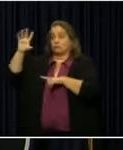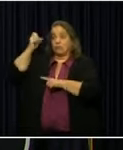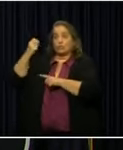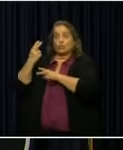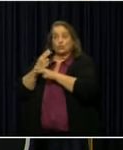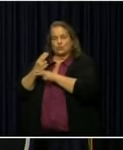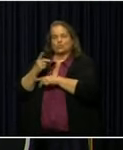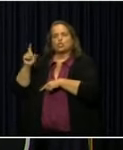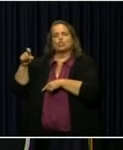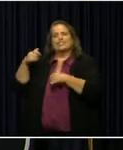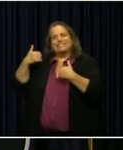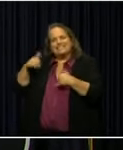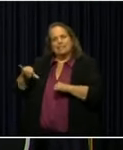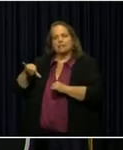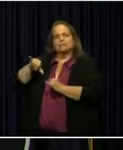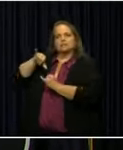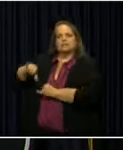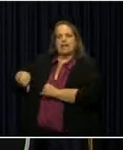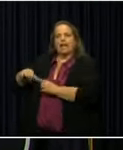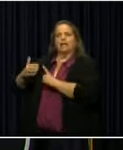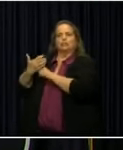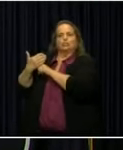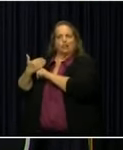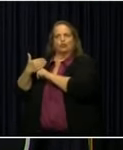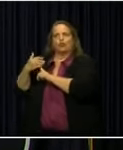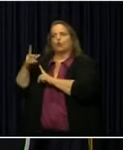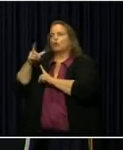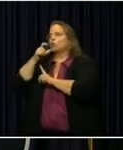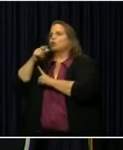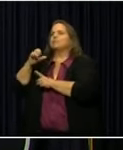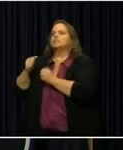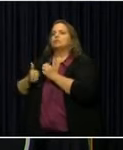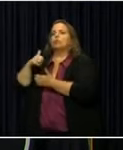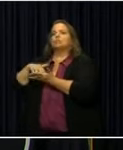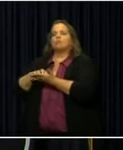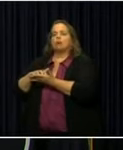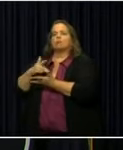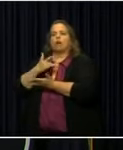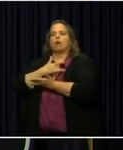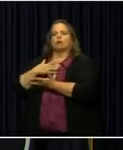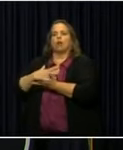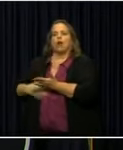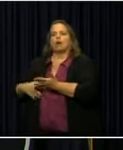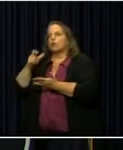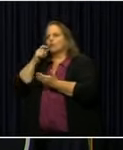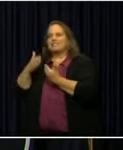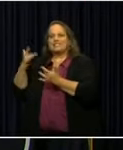THERE THINK ABOUT THE ACCOMMODATIONS YOU CAN DO TO PROTECT THEM. LET'S JUST GO ONE MORE IF WE